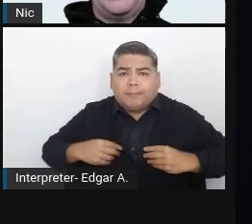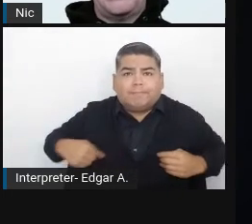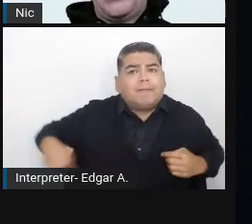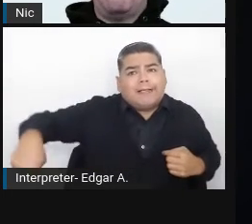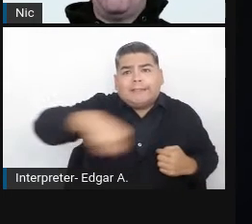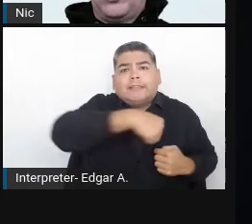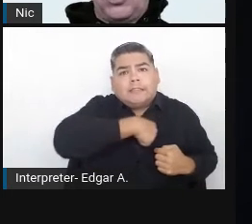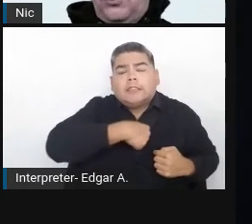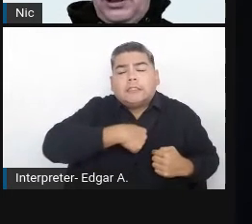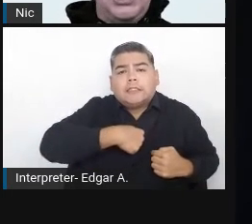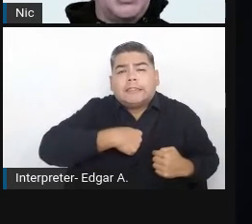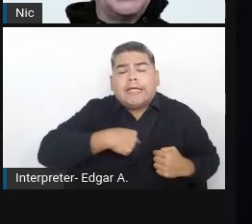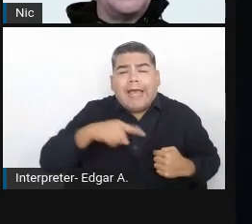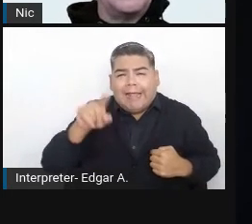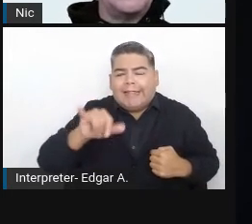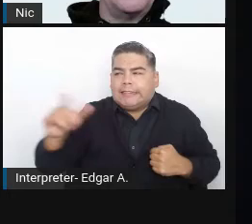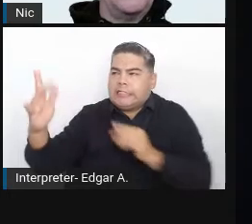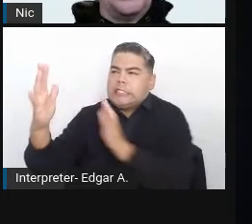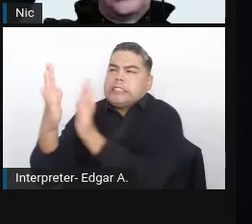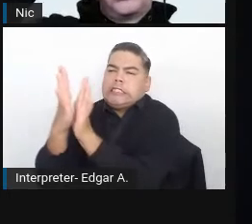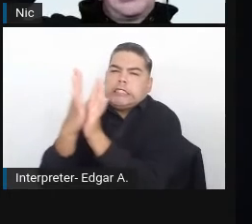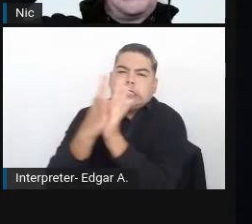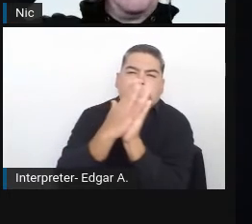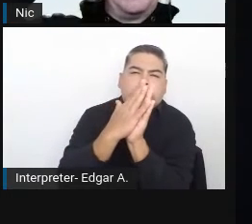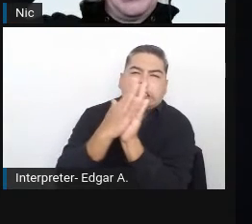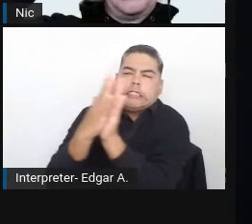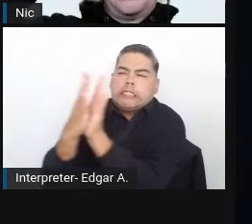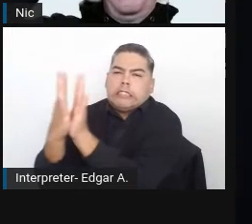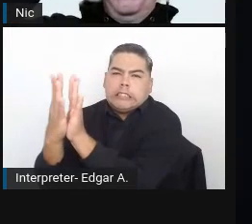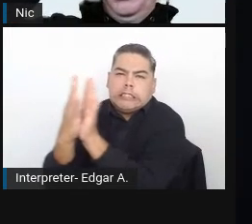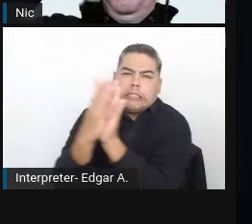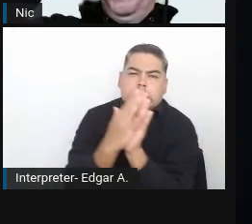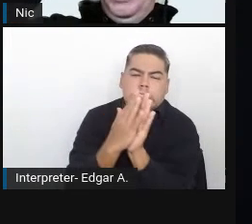I just really liked that image, that dance.